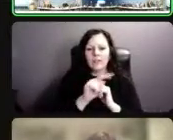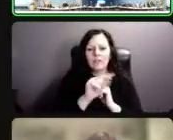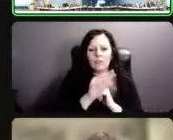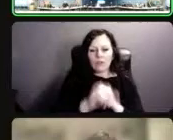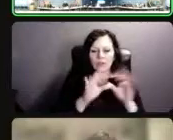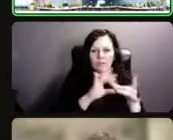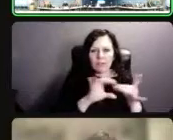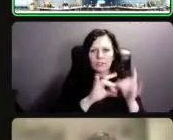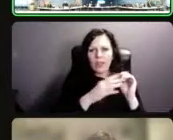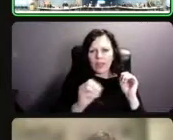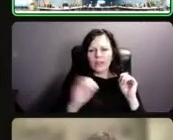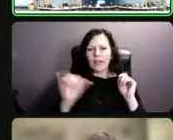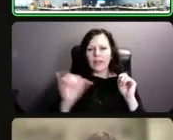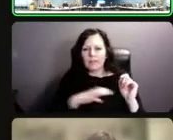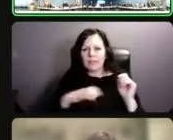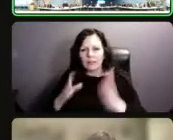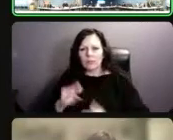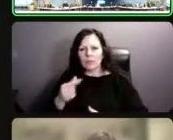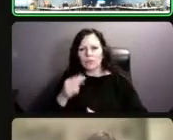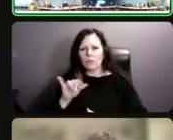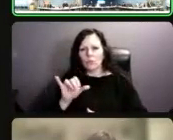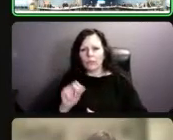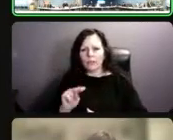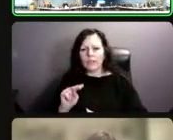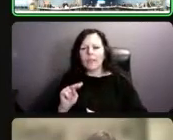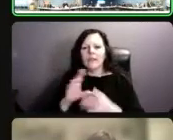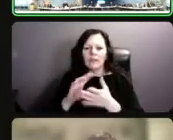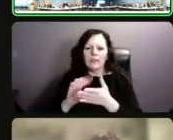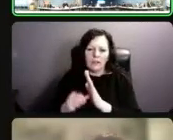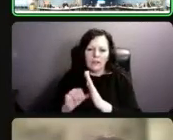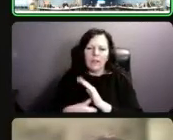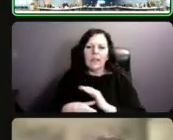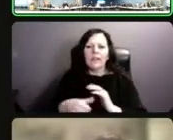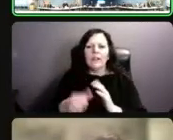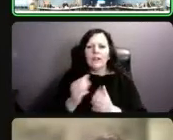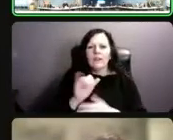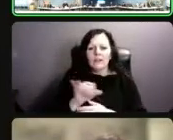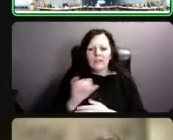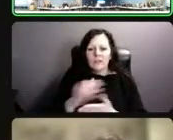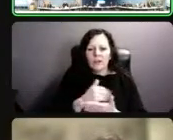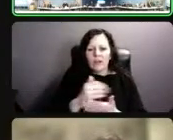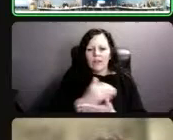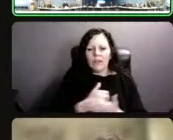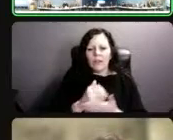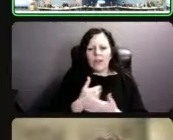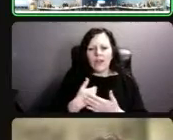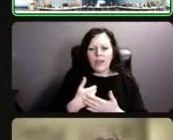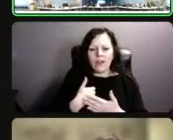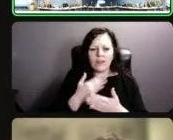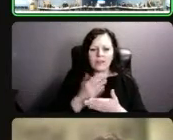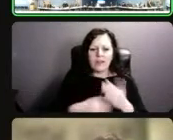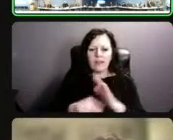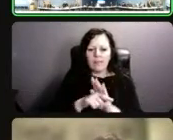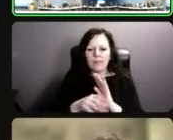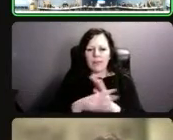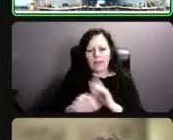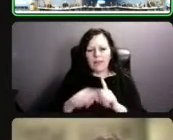THE DEFICITS NEEDS THAT